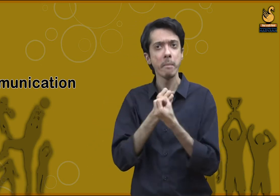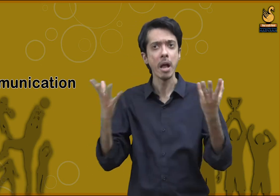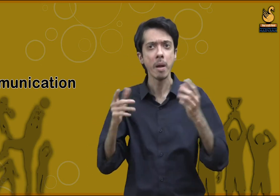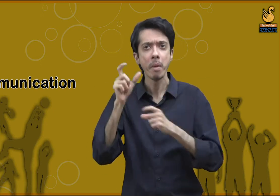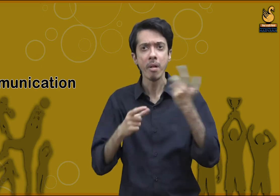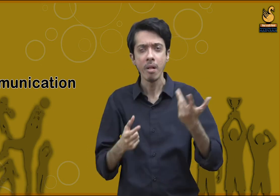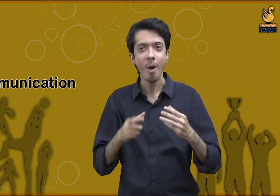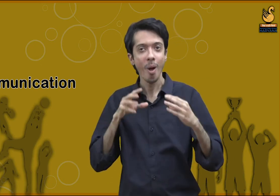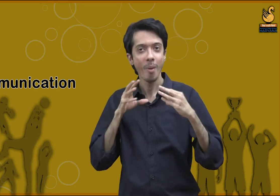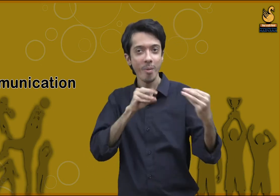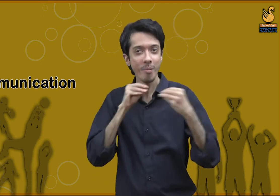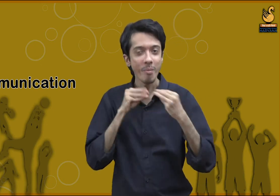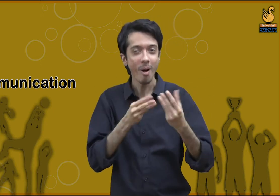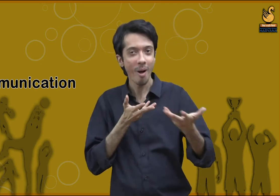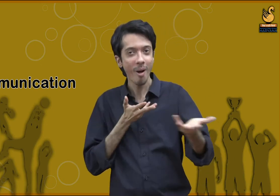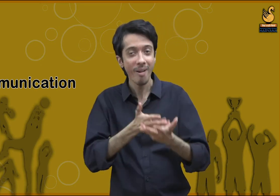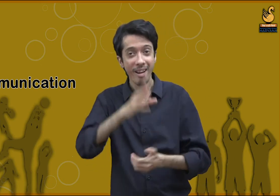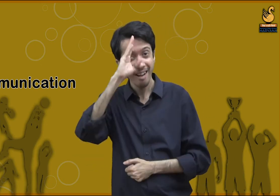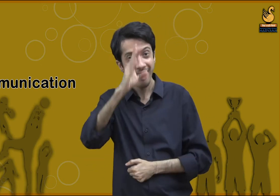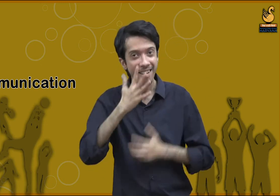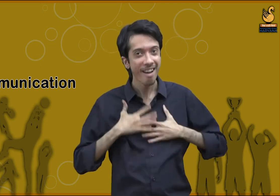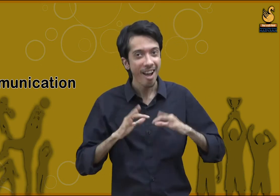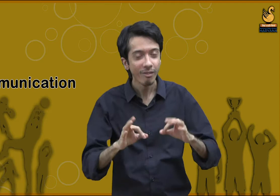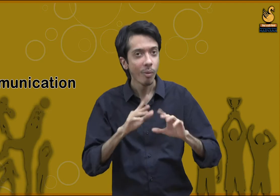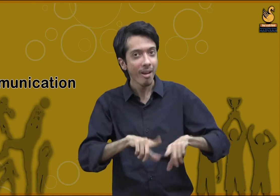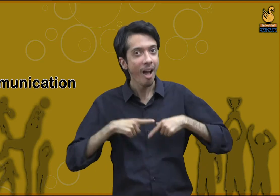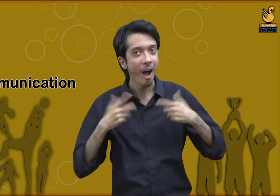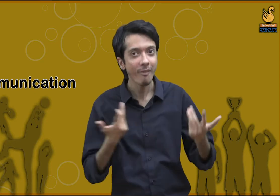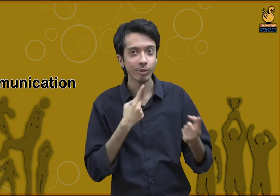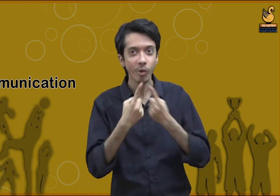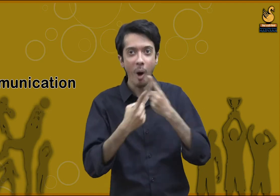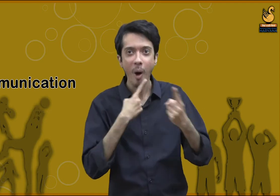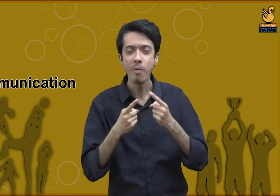Verbal communication is the use of words to share information with other people.